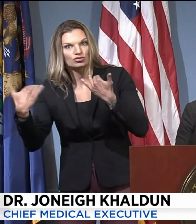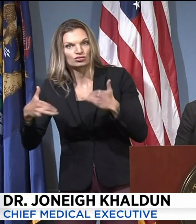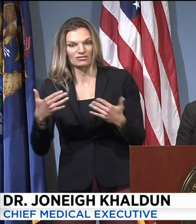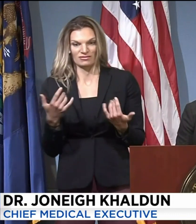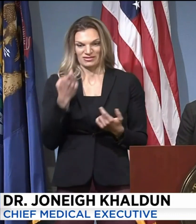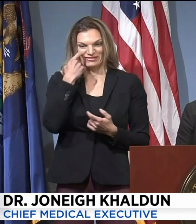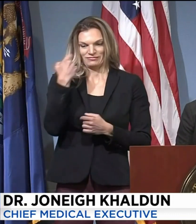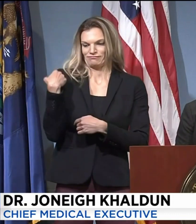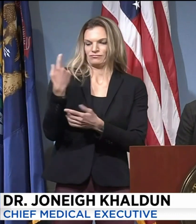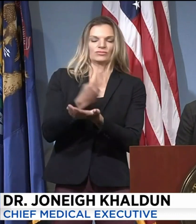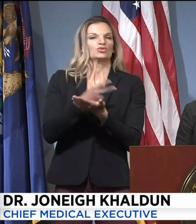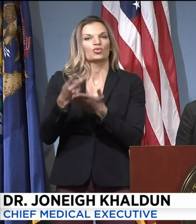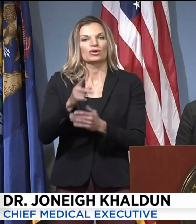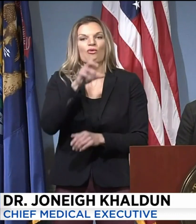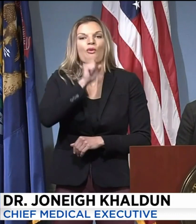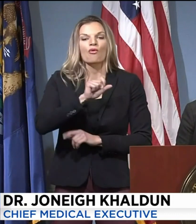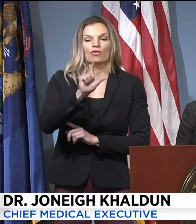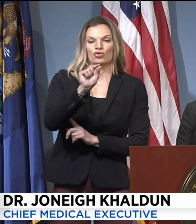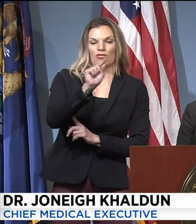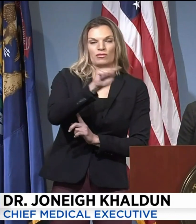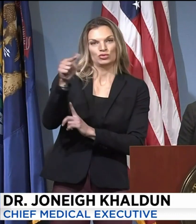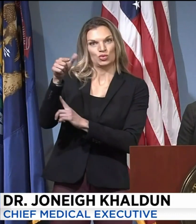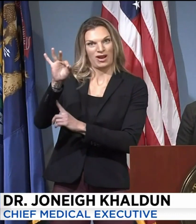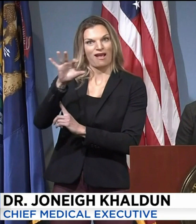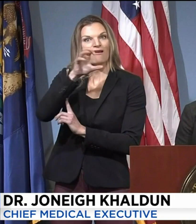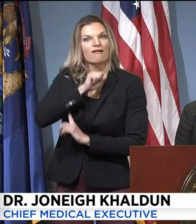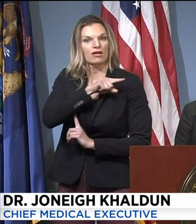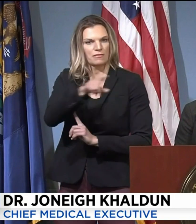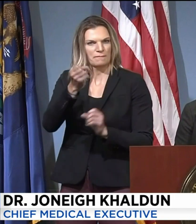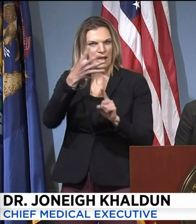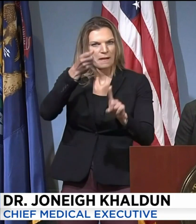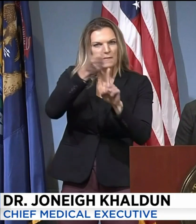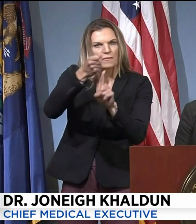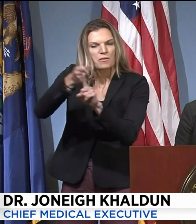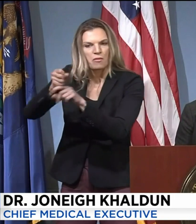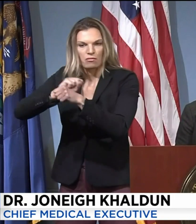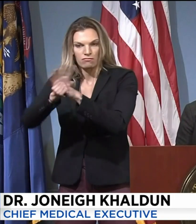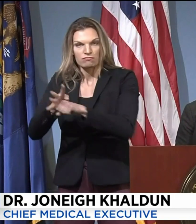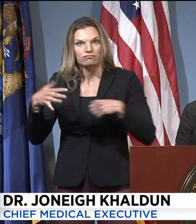IN THE PAST TWO WEEKS, IT’S HIGHEST IN PEOPLE AGES 20-29.